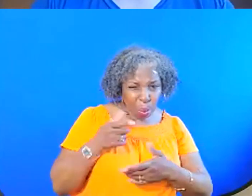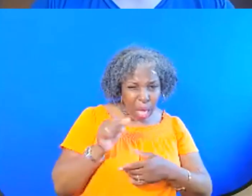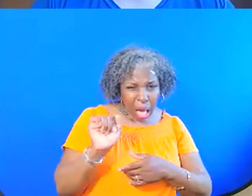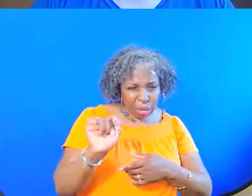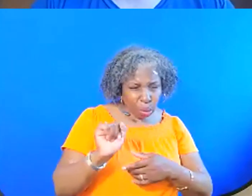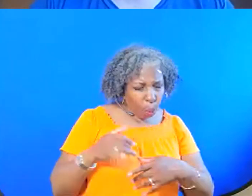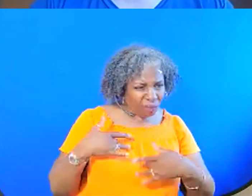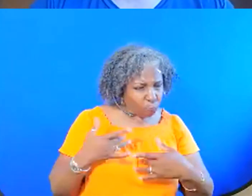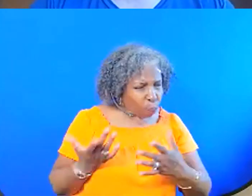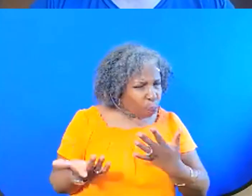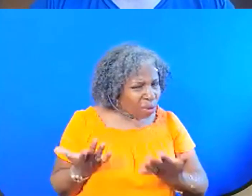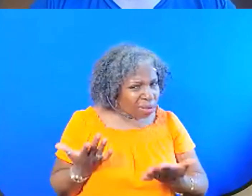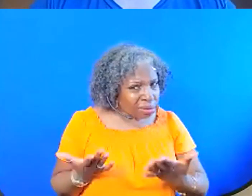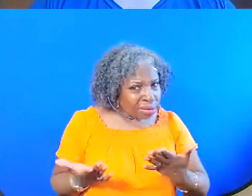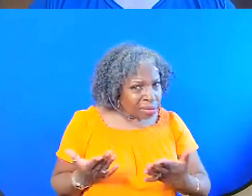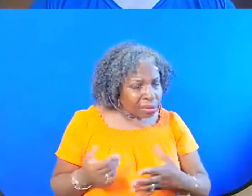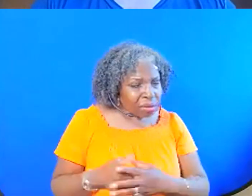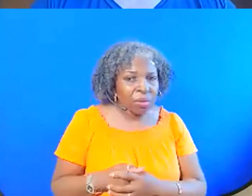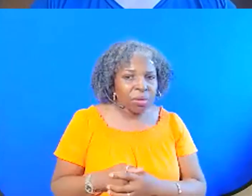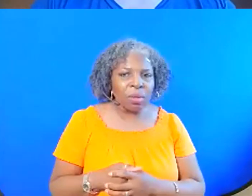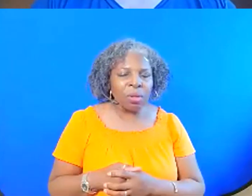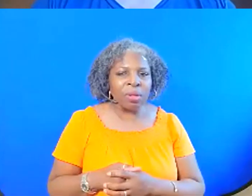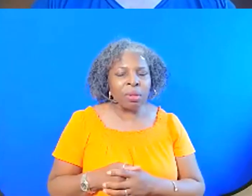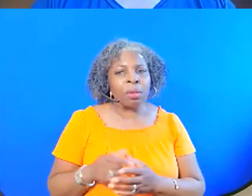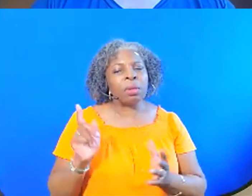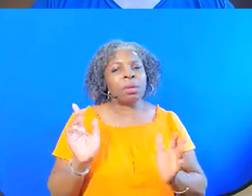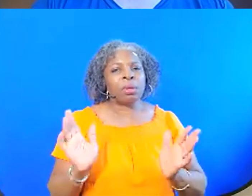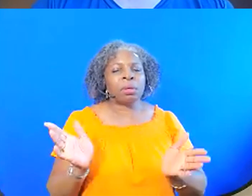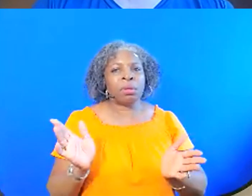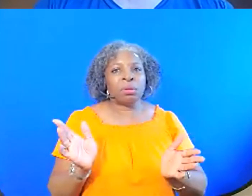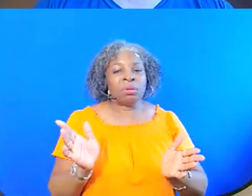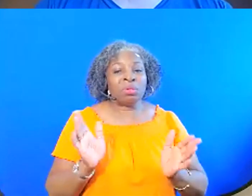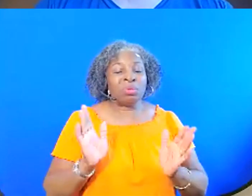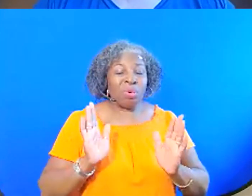Well, I just, I just think that we have to try and find a, I would,